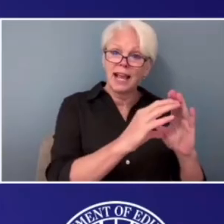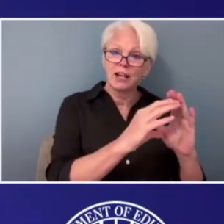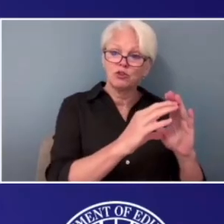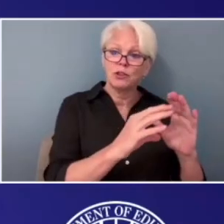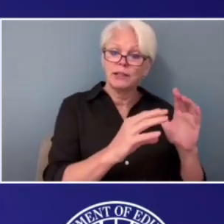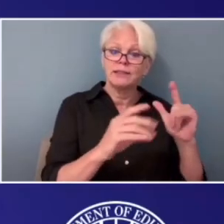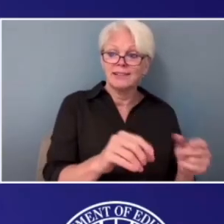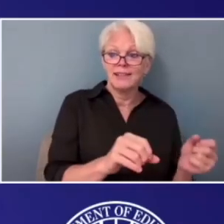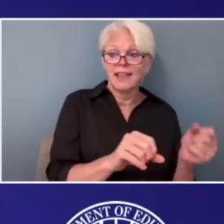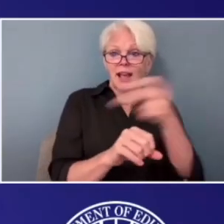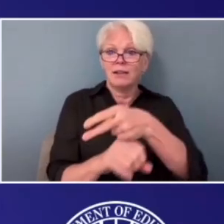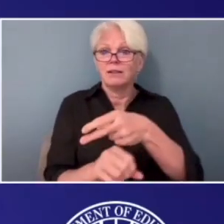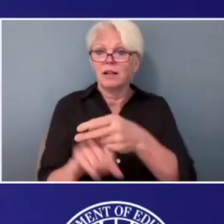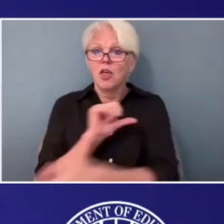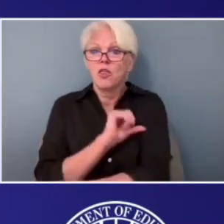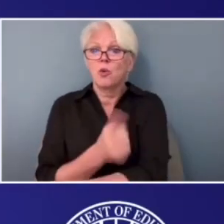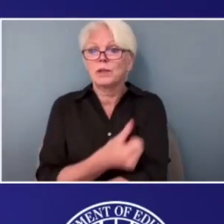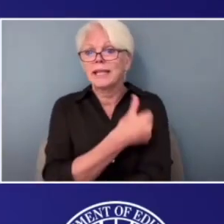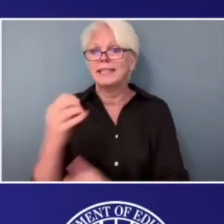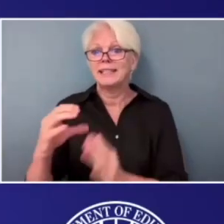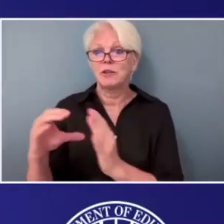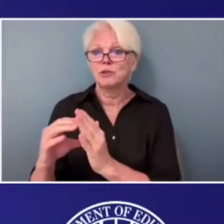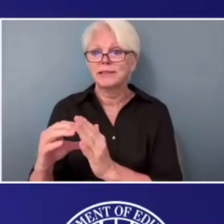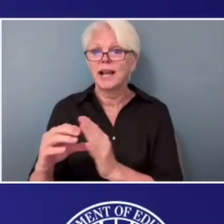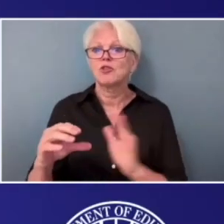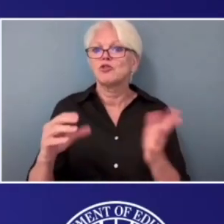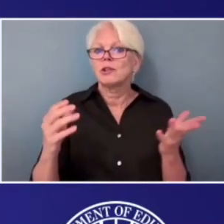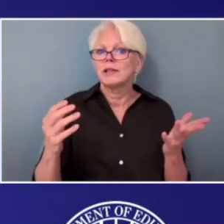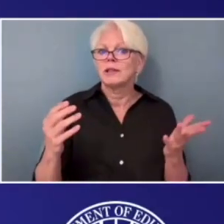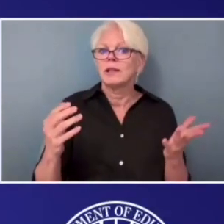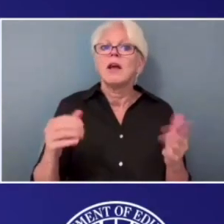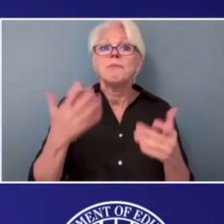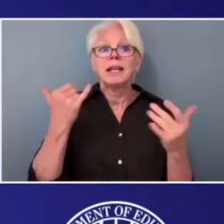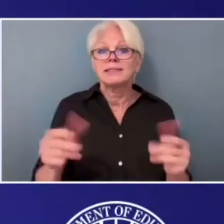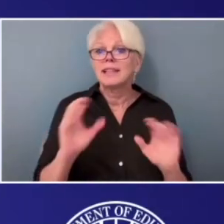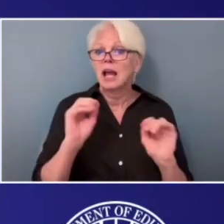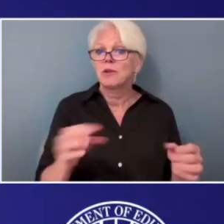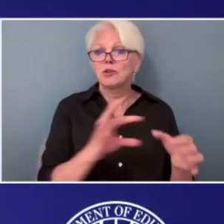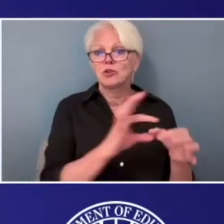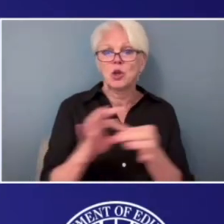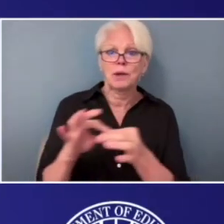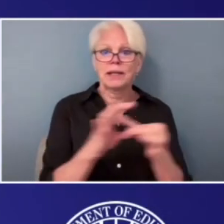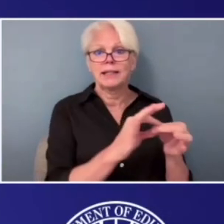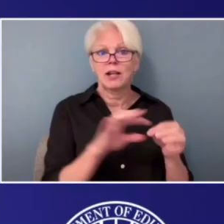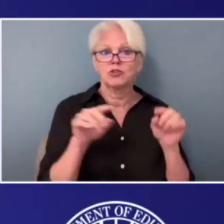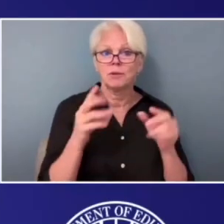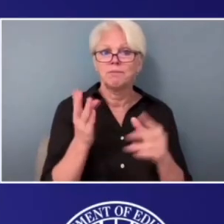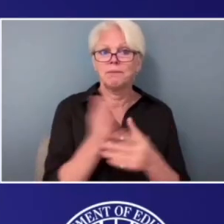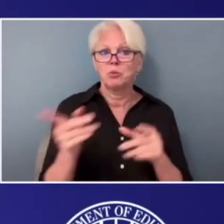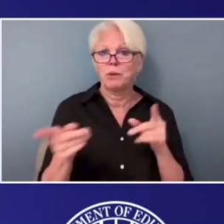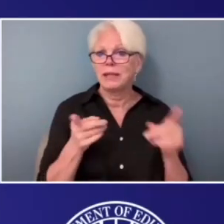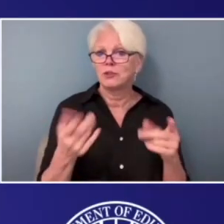exercised. Because there is no -- there's no current connection on that between the two. I think that our initial